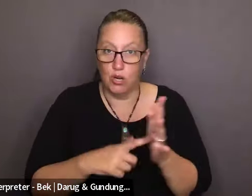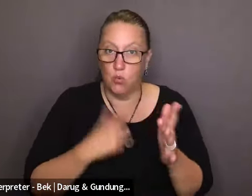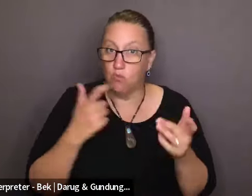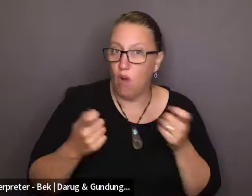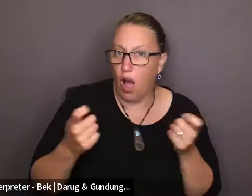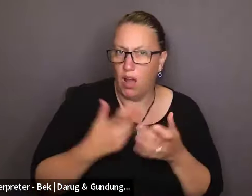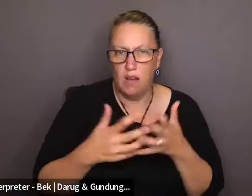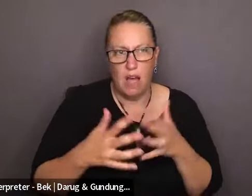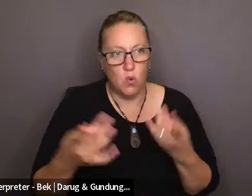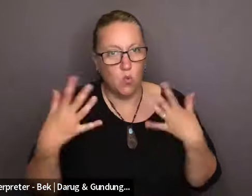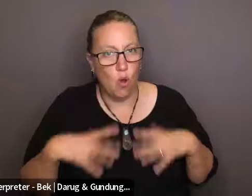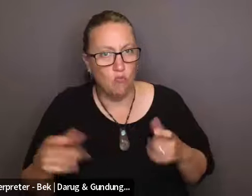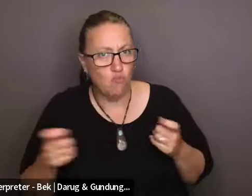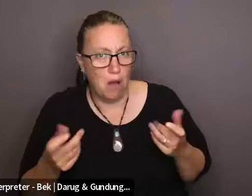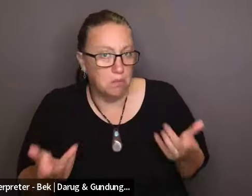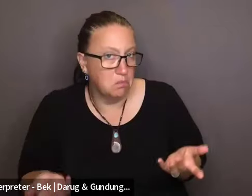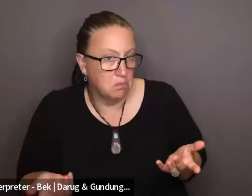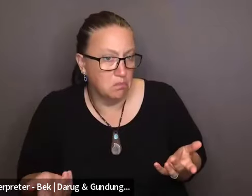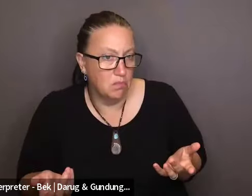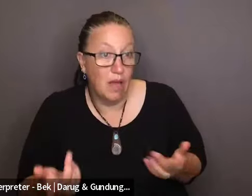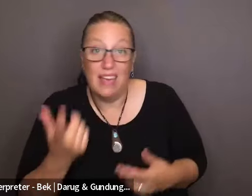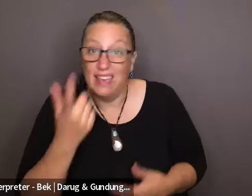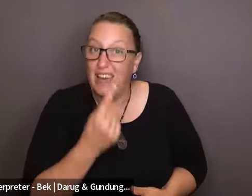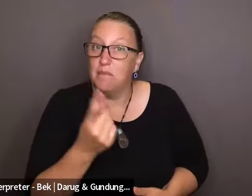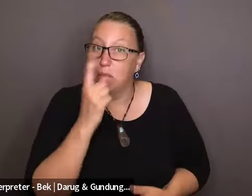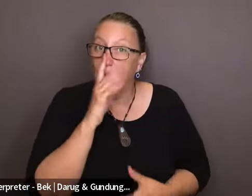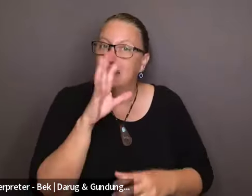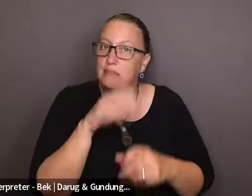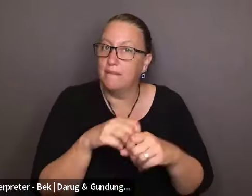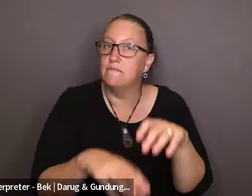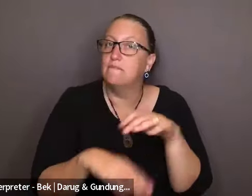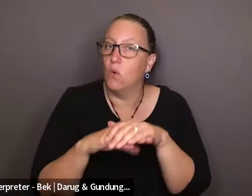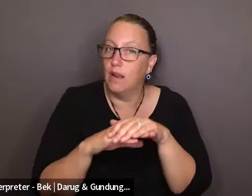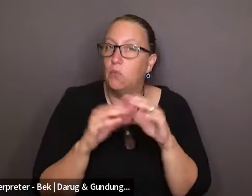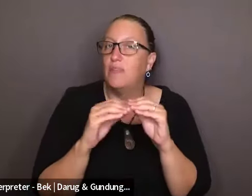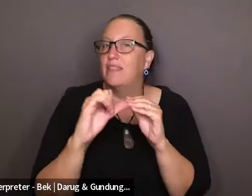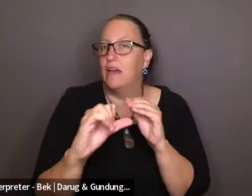on the same project? Does the money talk to how the project